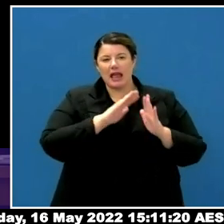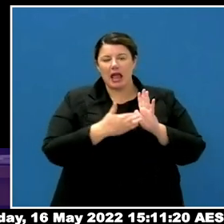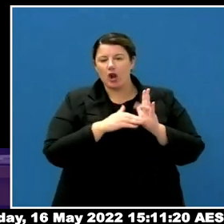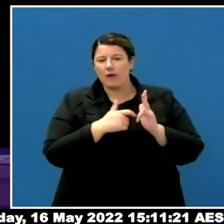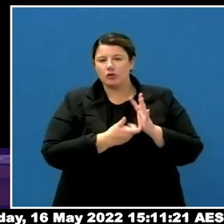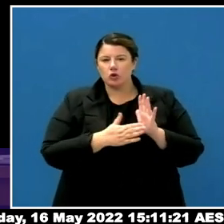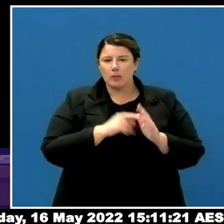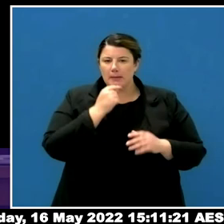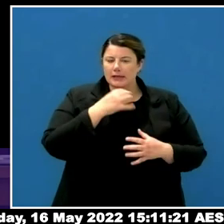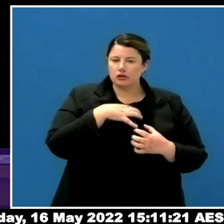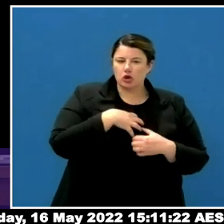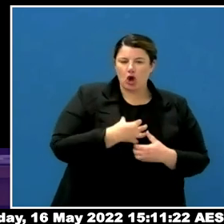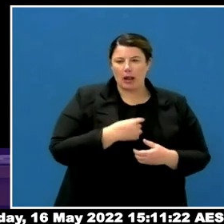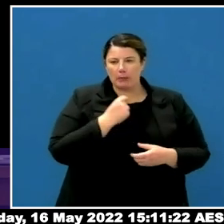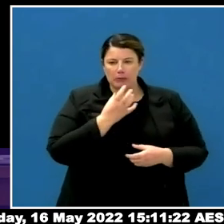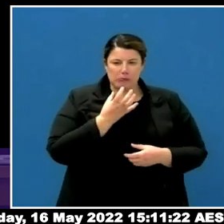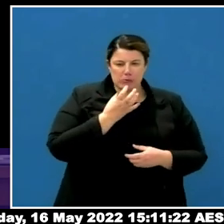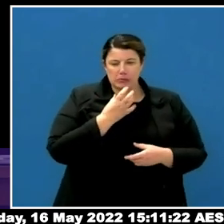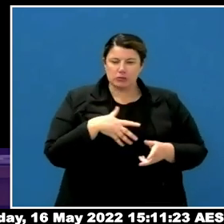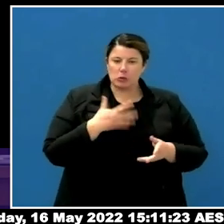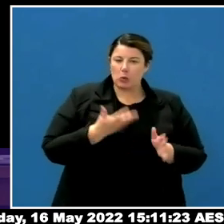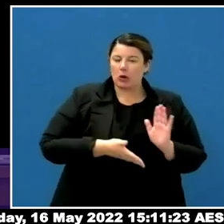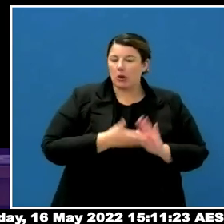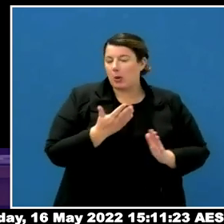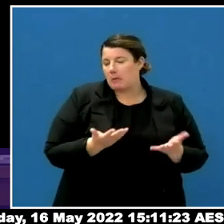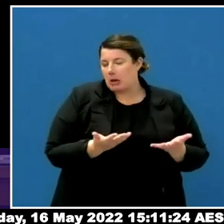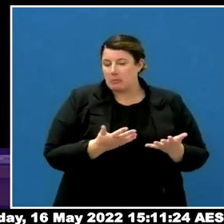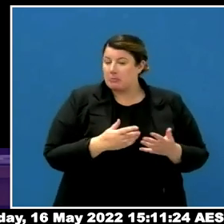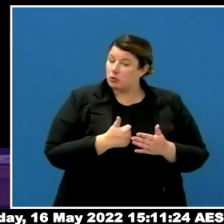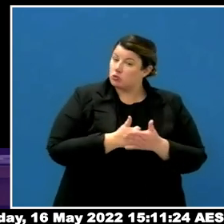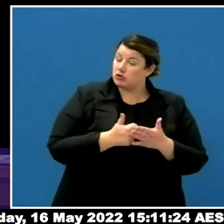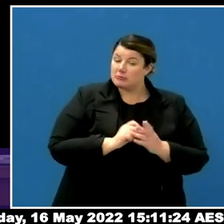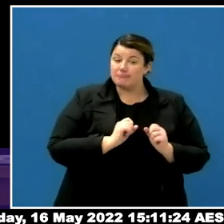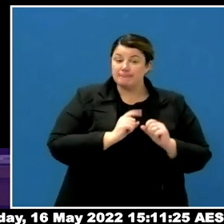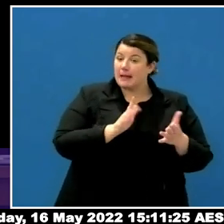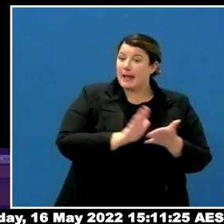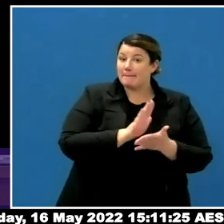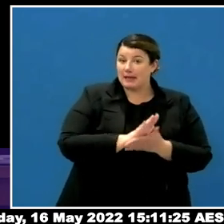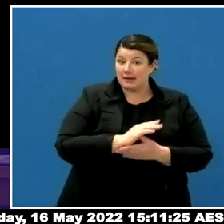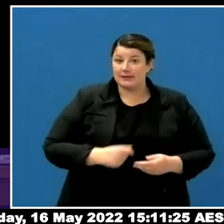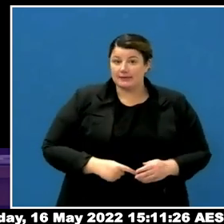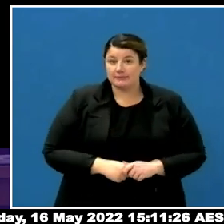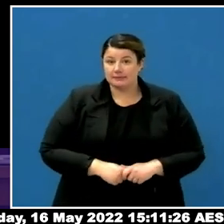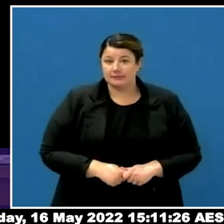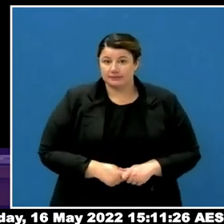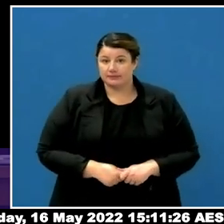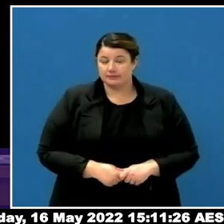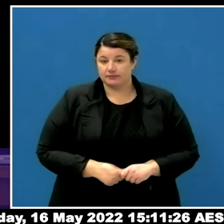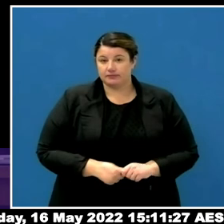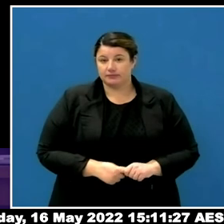enjoyed school. MR FOGARTY: And did you - was there communication between the family